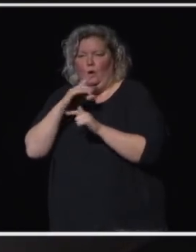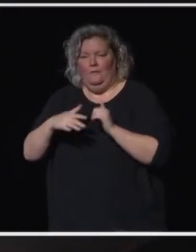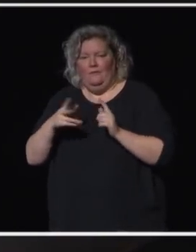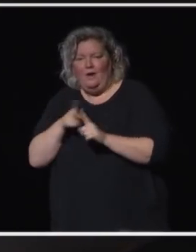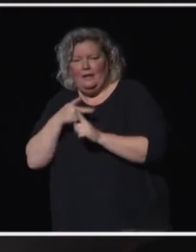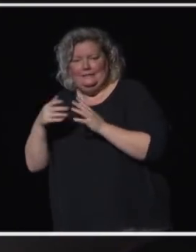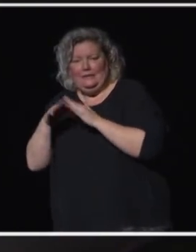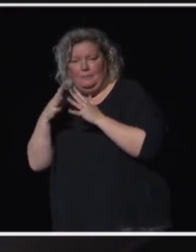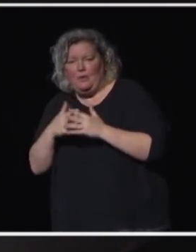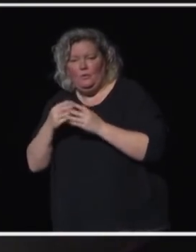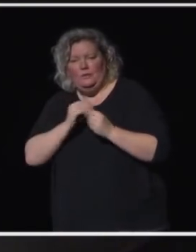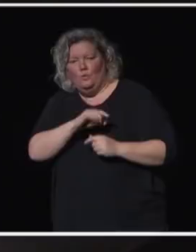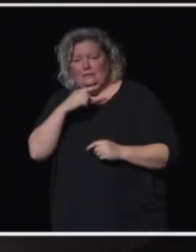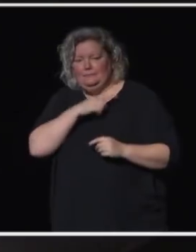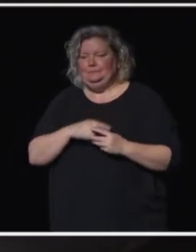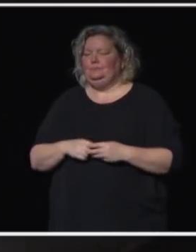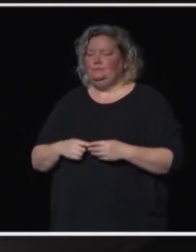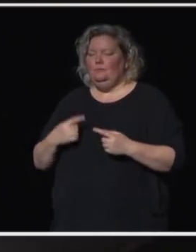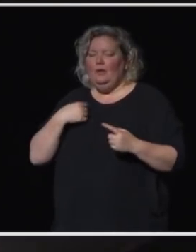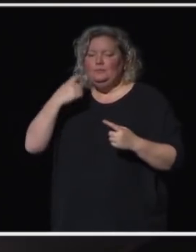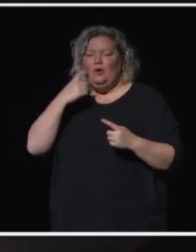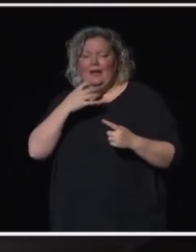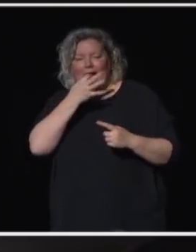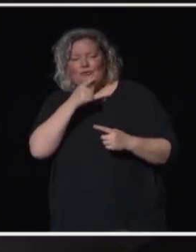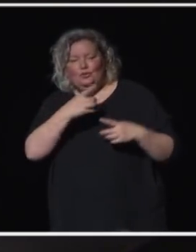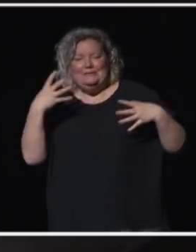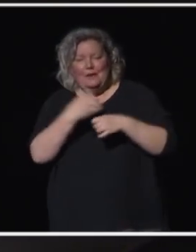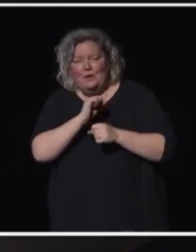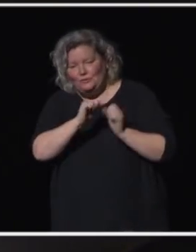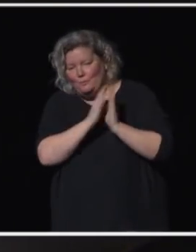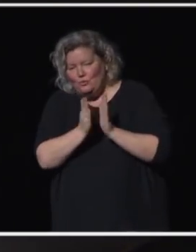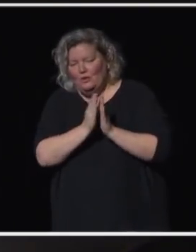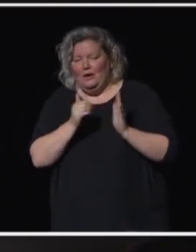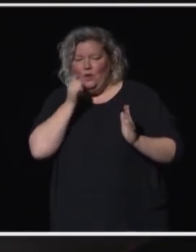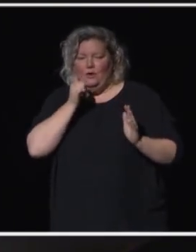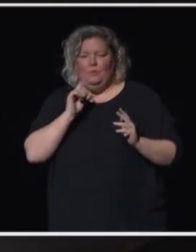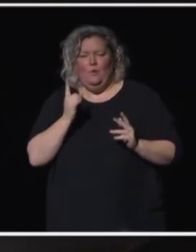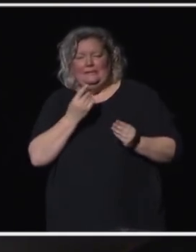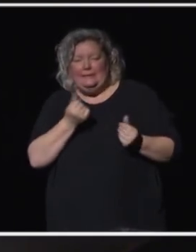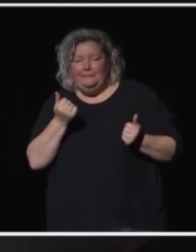What are the key things? I'm asking you to summarise your book in a couple of lines, I know. But what are some of the key things you really wanted your